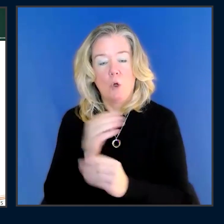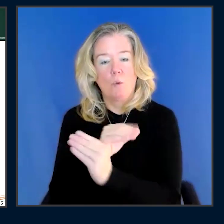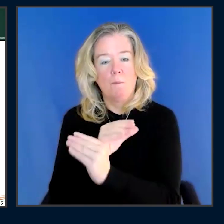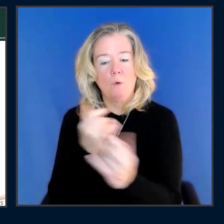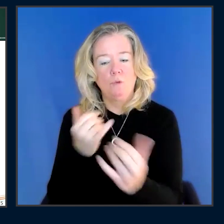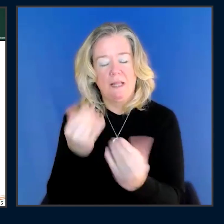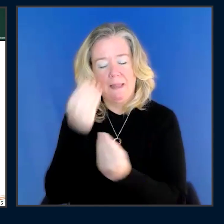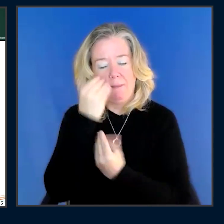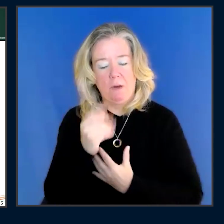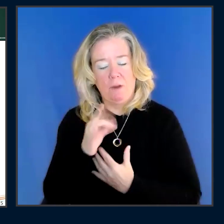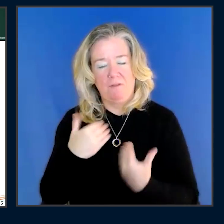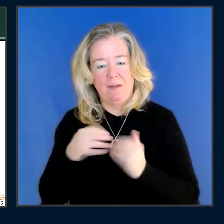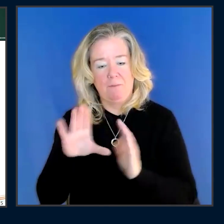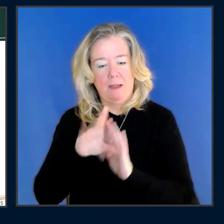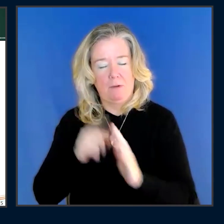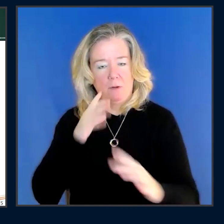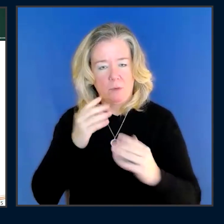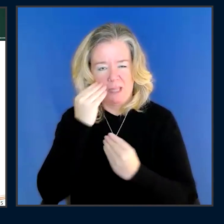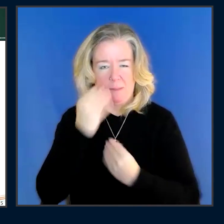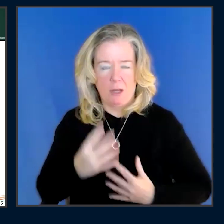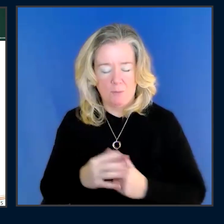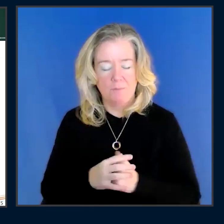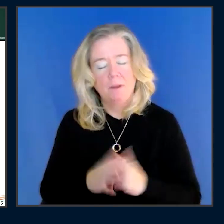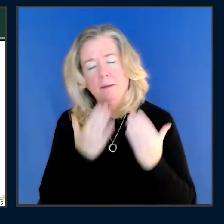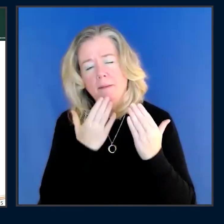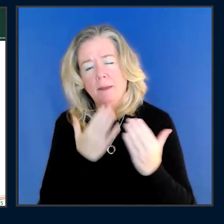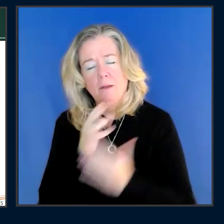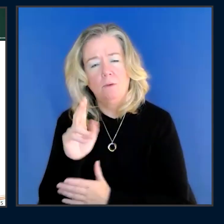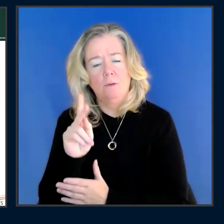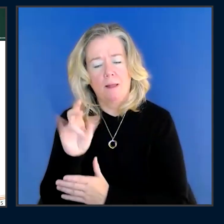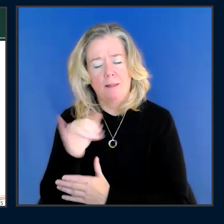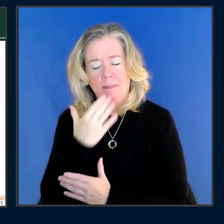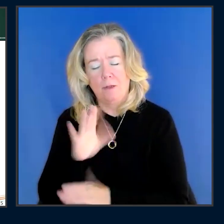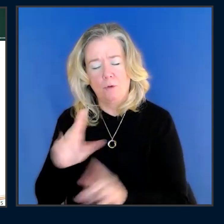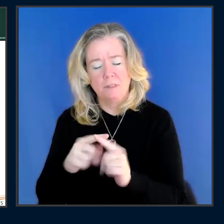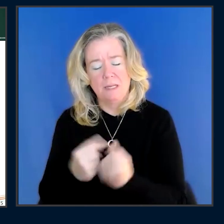so just let me know if there's background noise. Thank you, Kelly, and-- and your team at MDE.